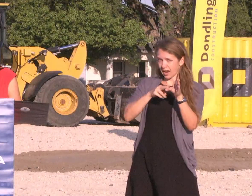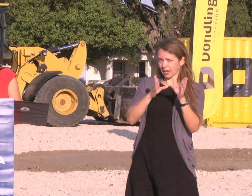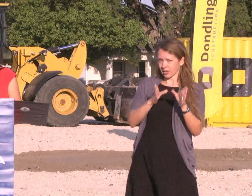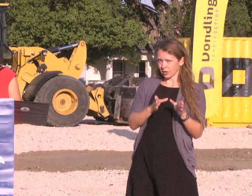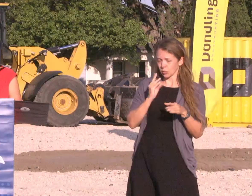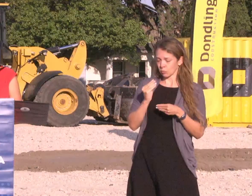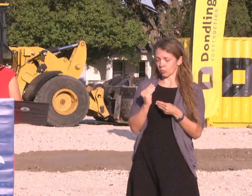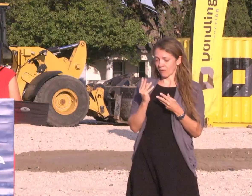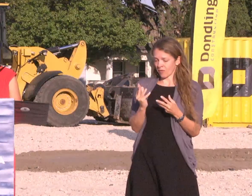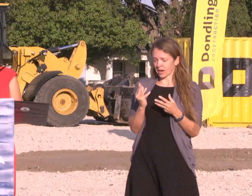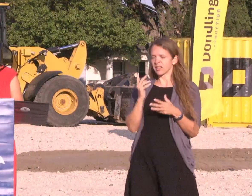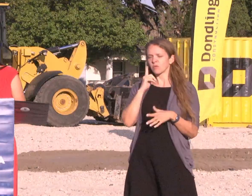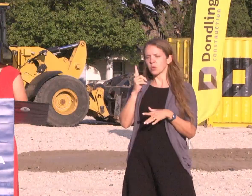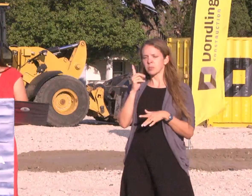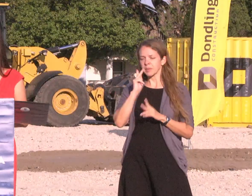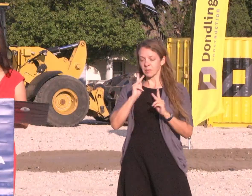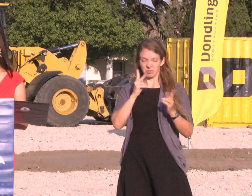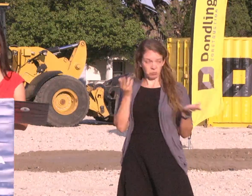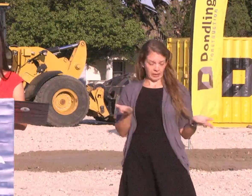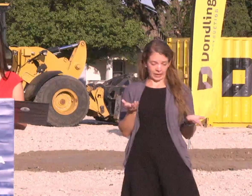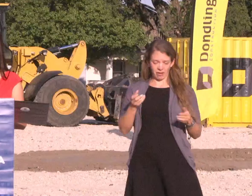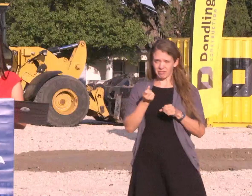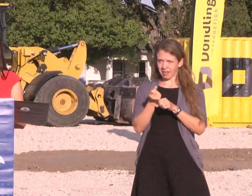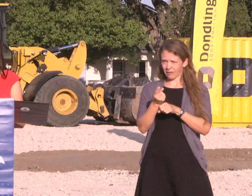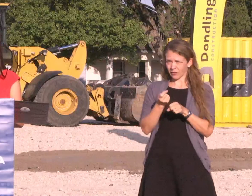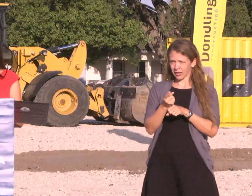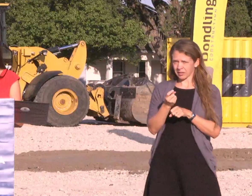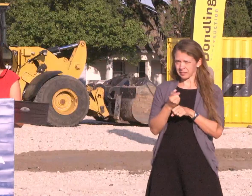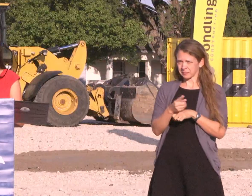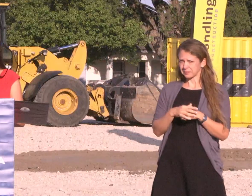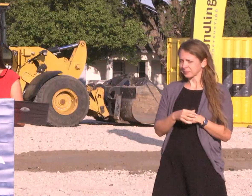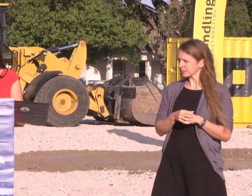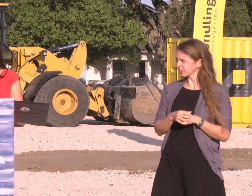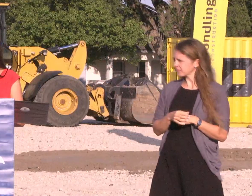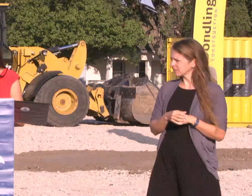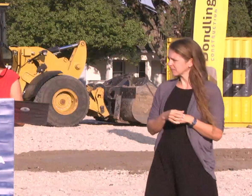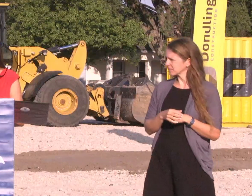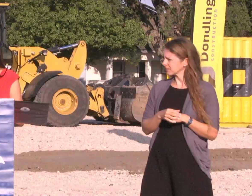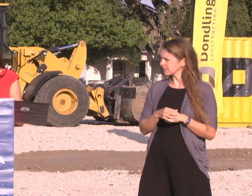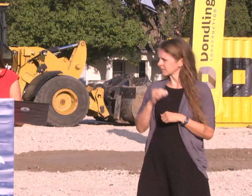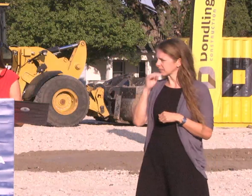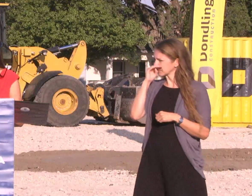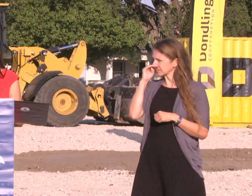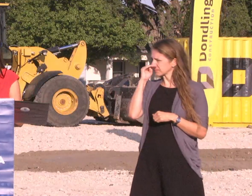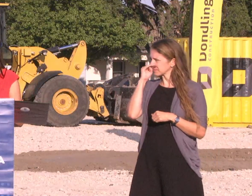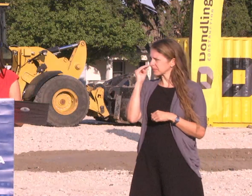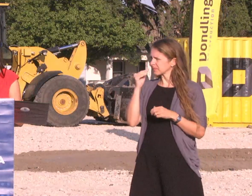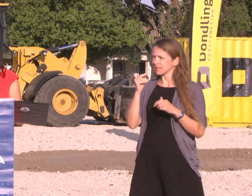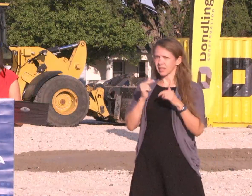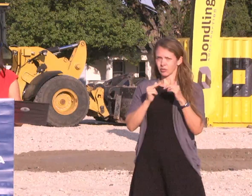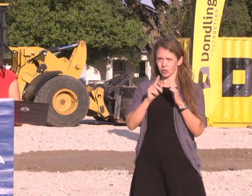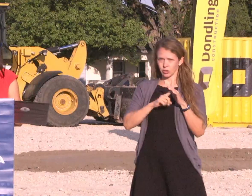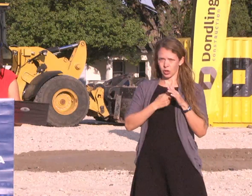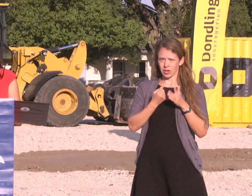provided for residents right here each year construction will officially begin next week